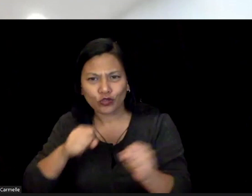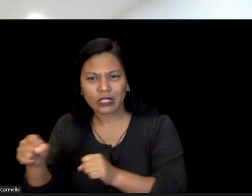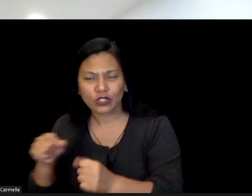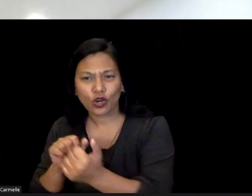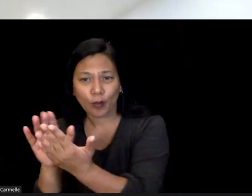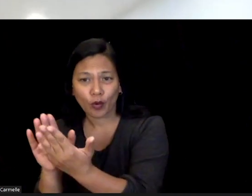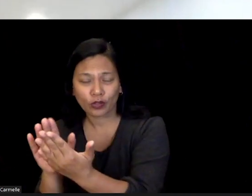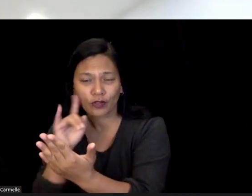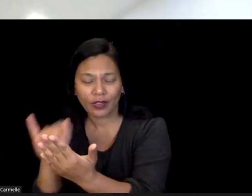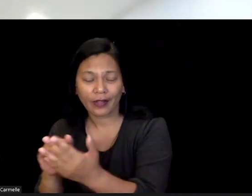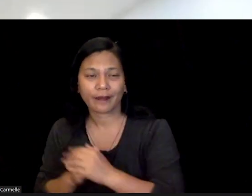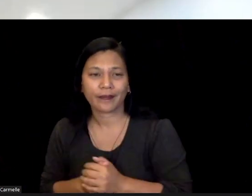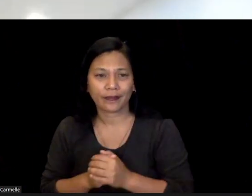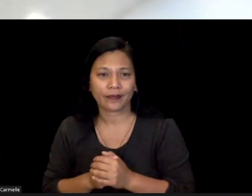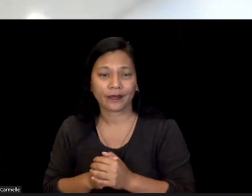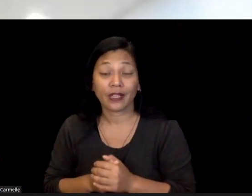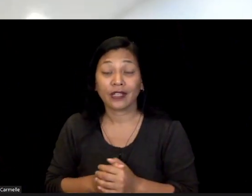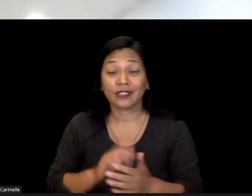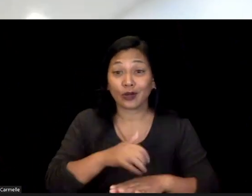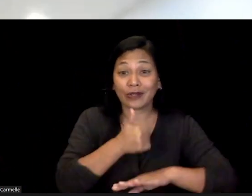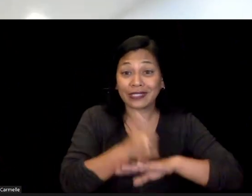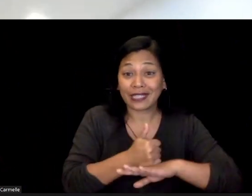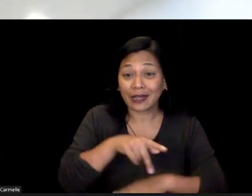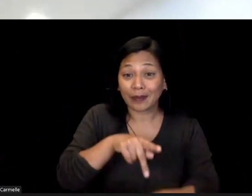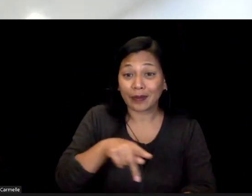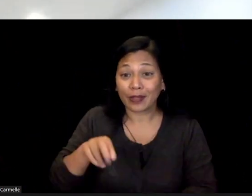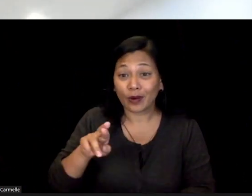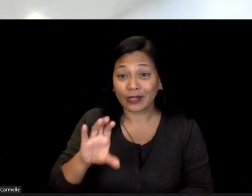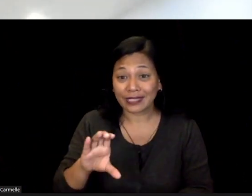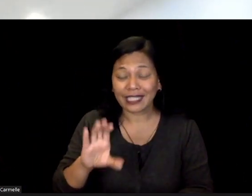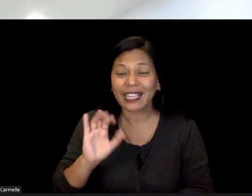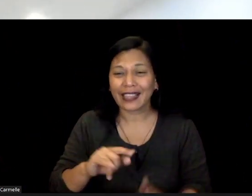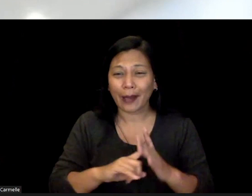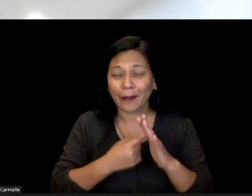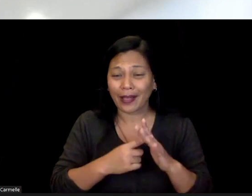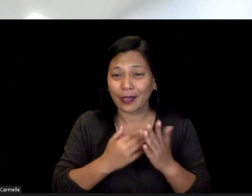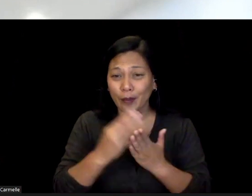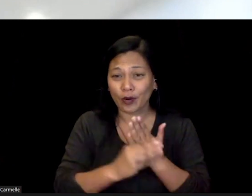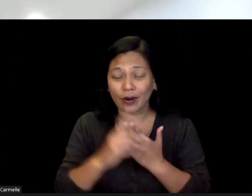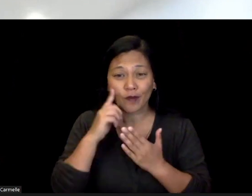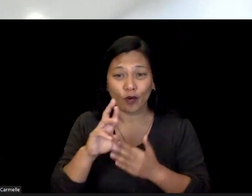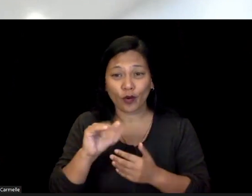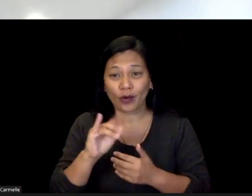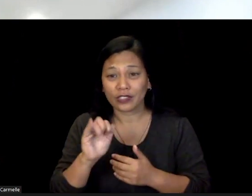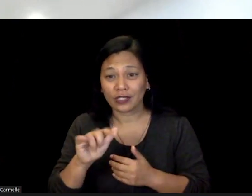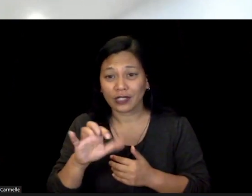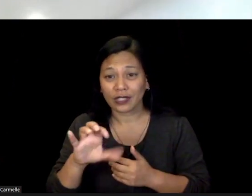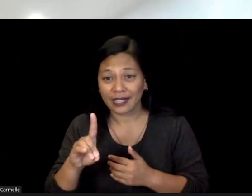And I think, you know, when we created the, the PPRC, the Pilot Program for Racialized Communities, we saw that as a